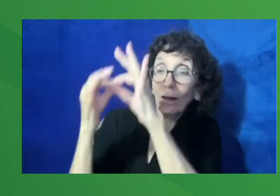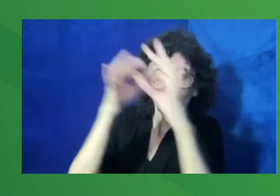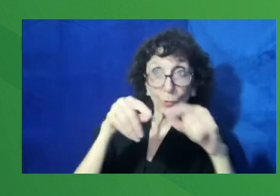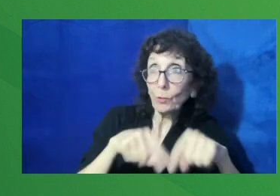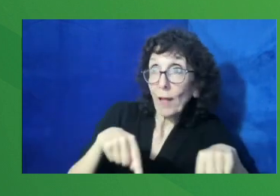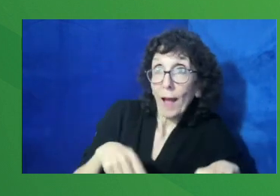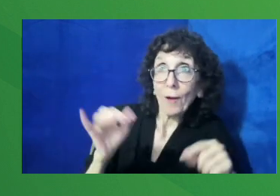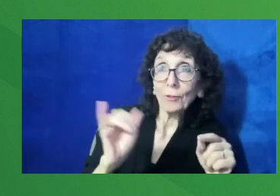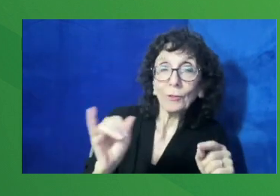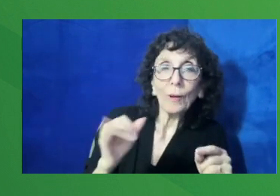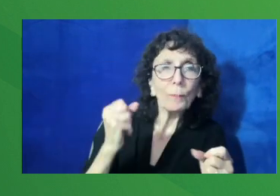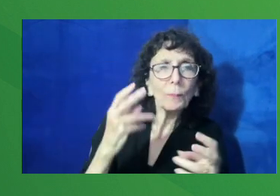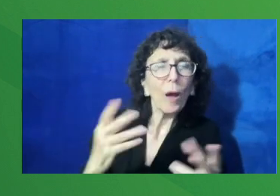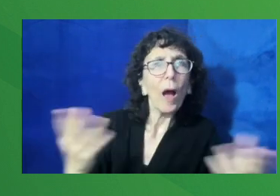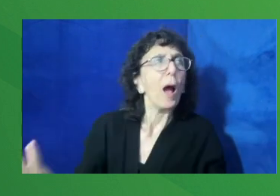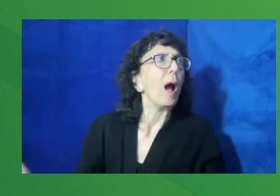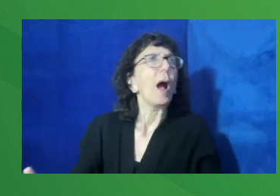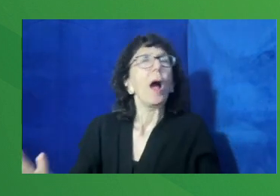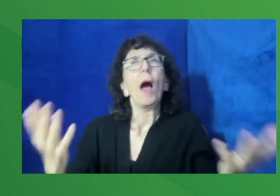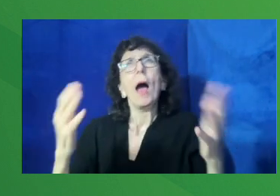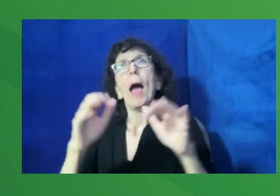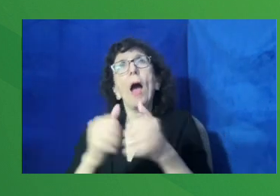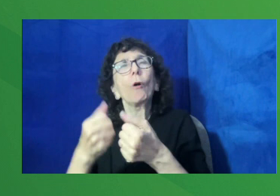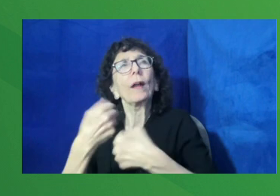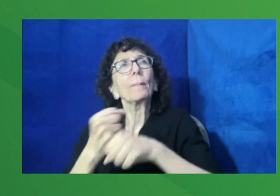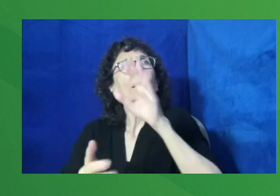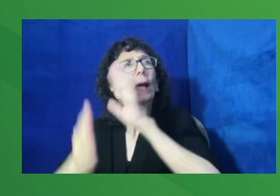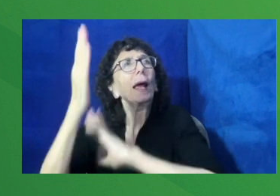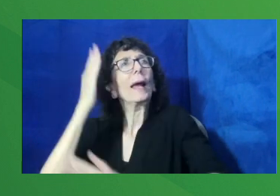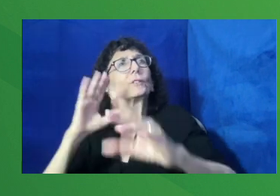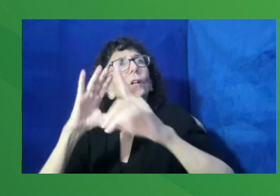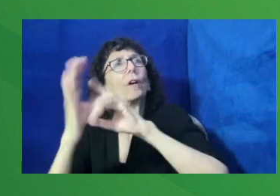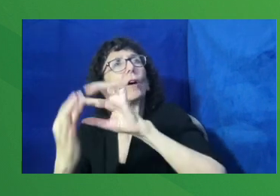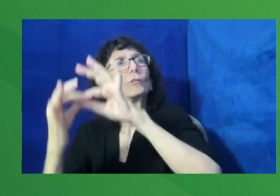people say, well, how could I possibly make ancient culture about something today? Well,